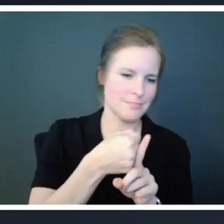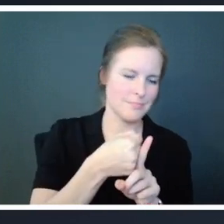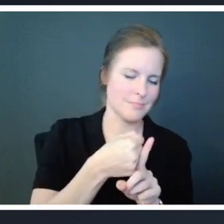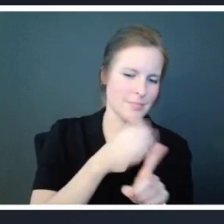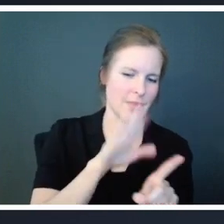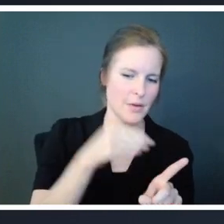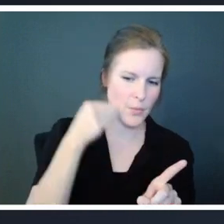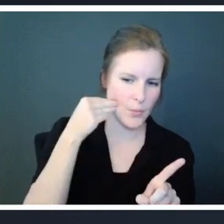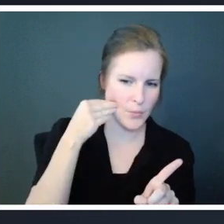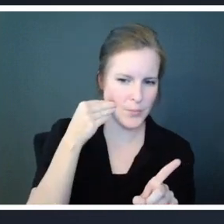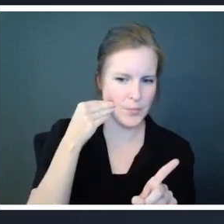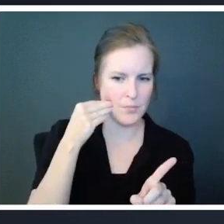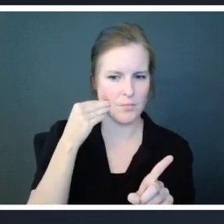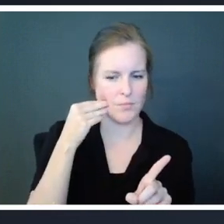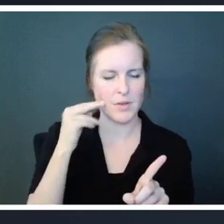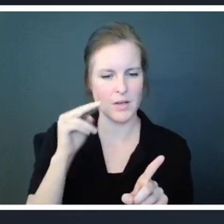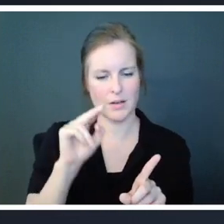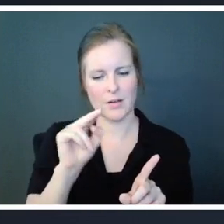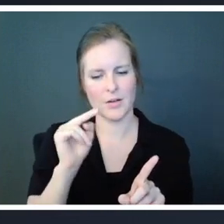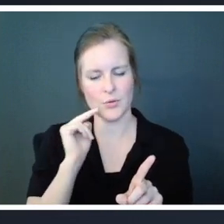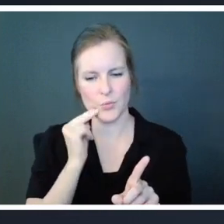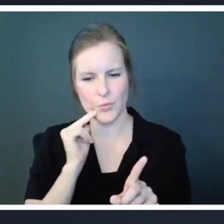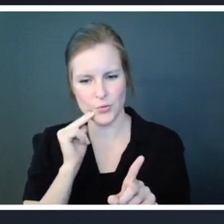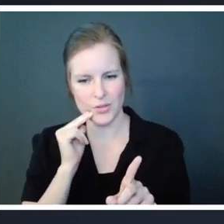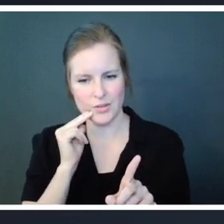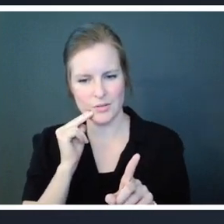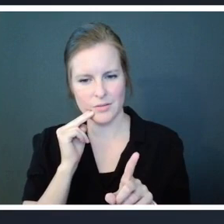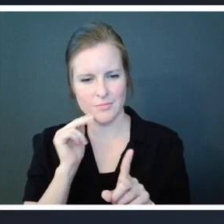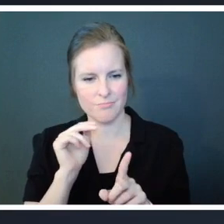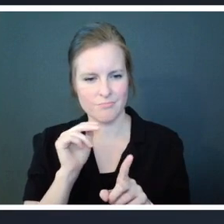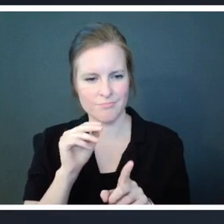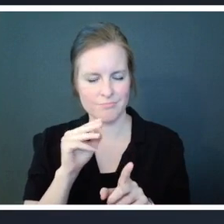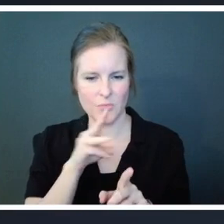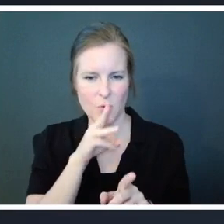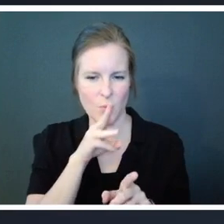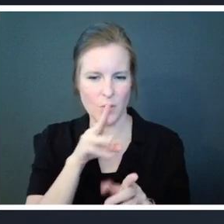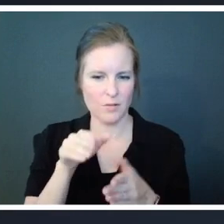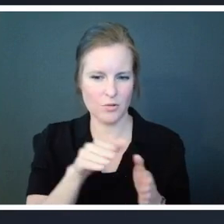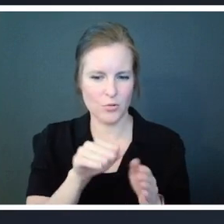nutrient runoff that's like, you know, this kind of in a separate box of like pollution,